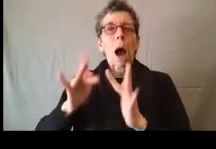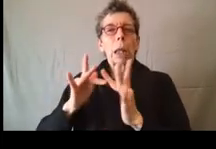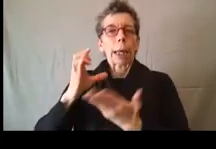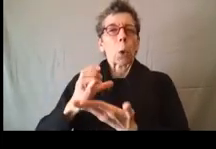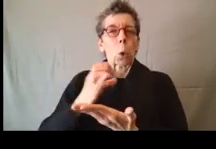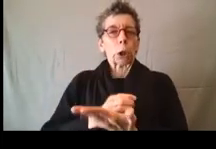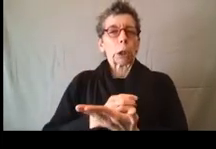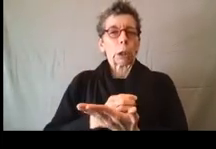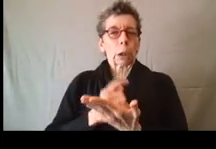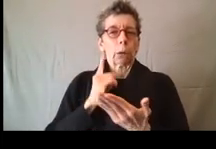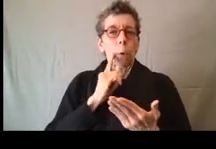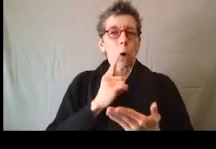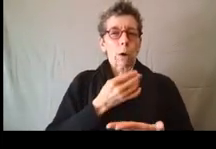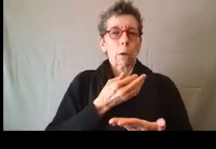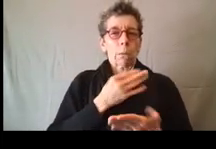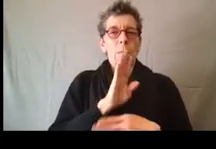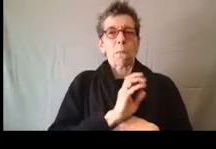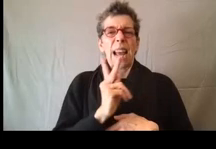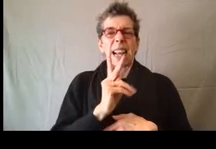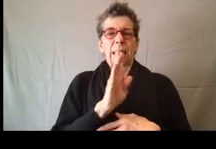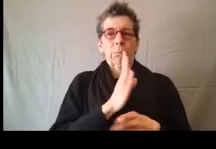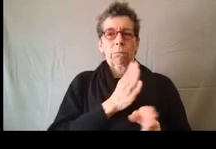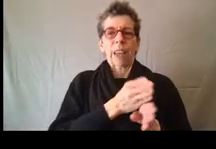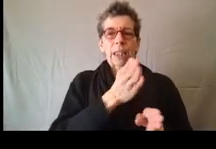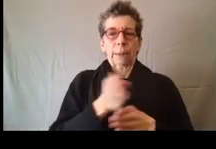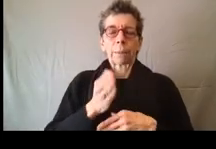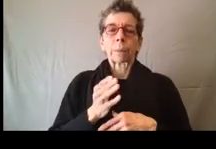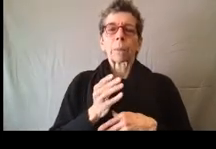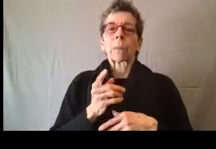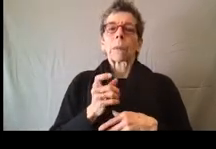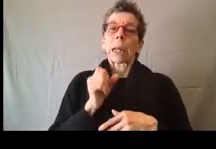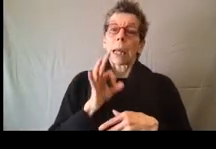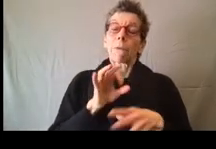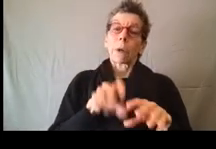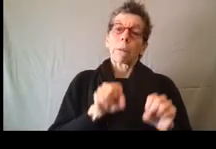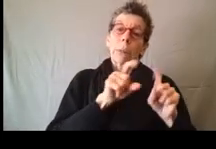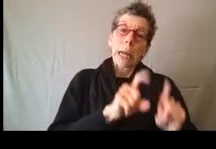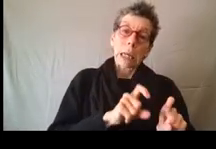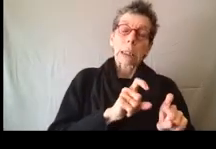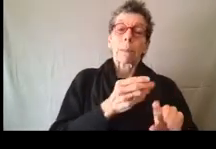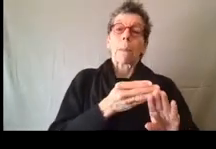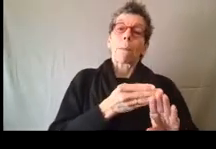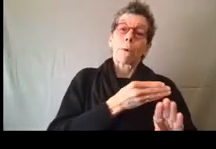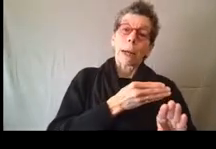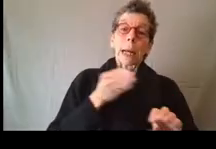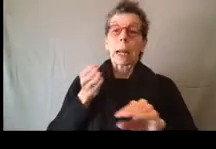to see that if assessments were conducted pre and post the course, post some time hence,